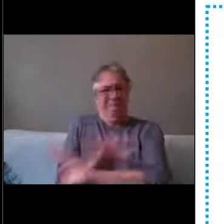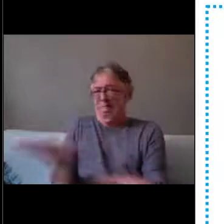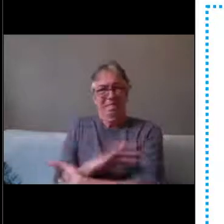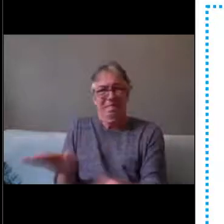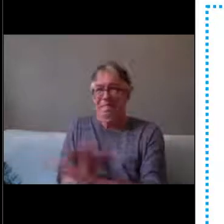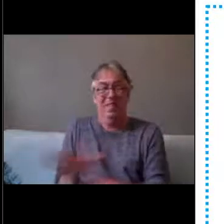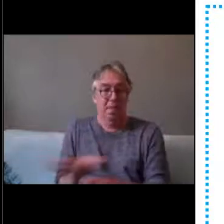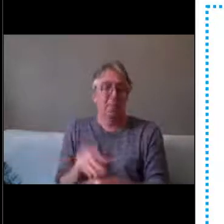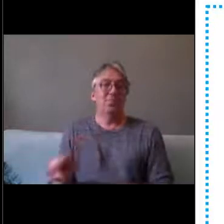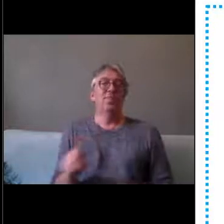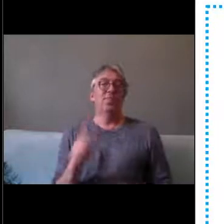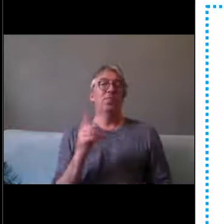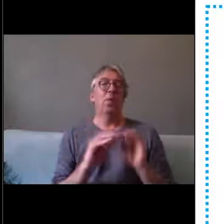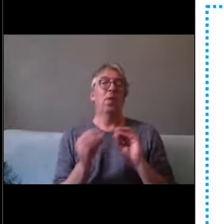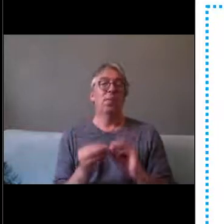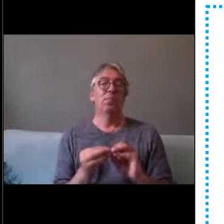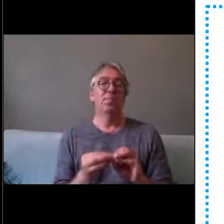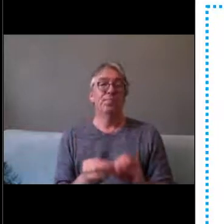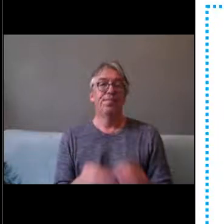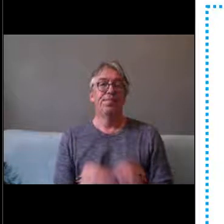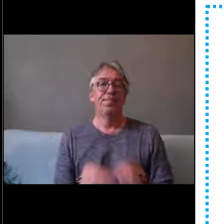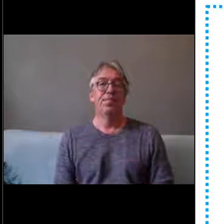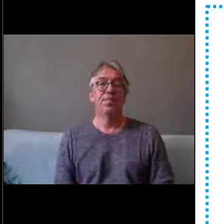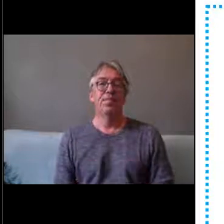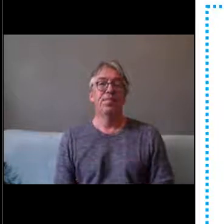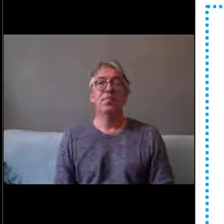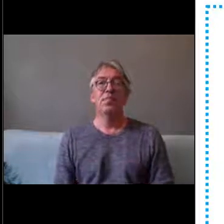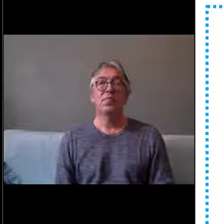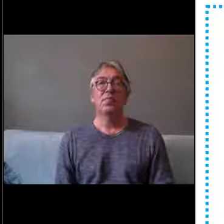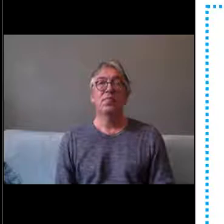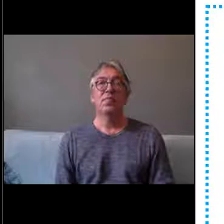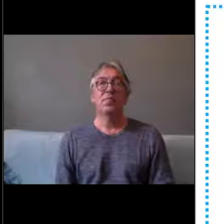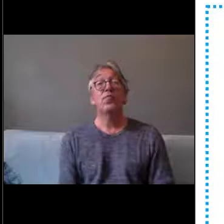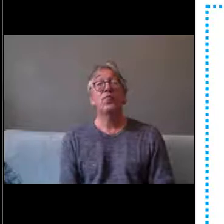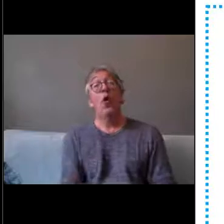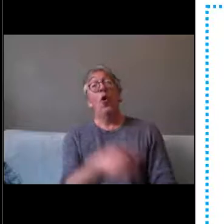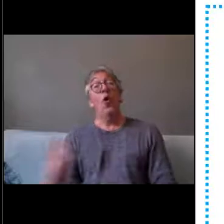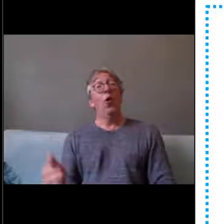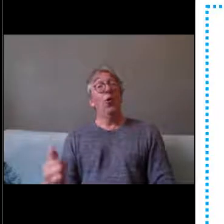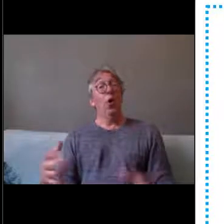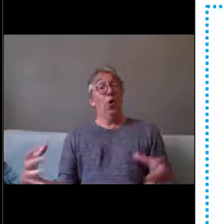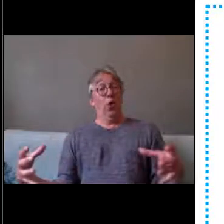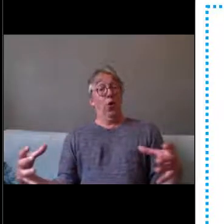For the volunteers that should leave this summer,